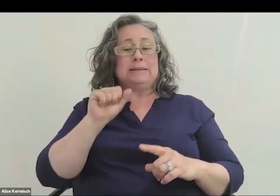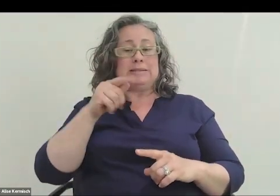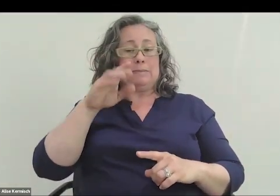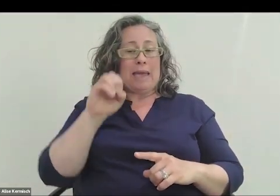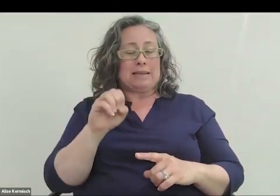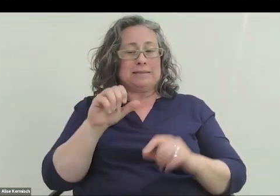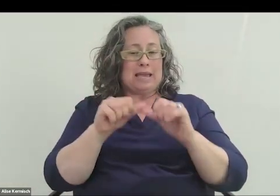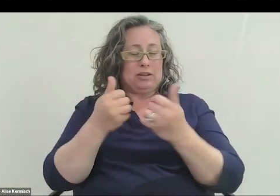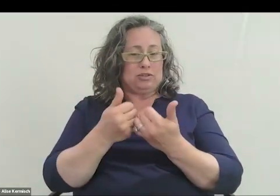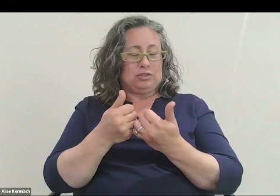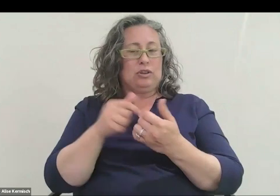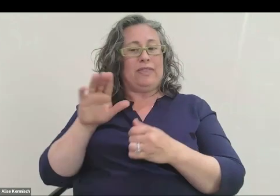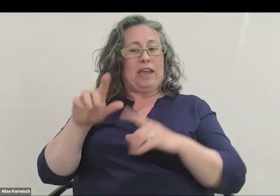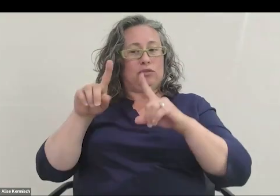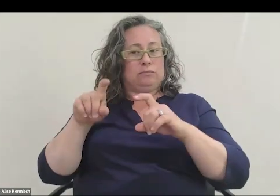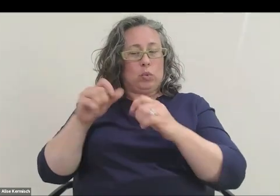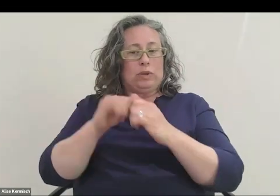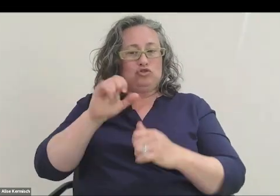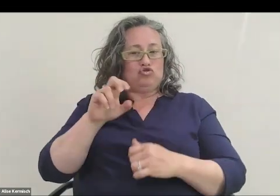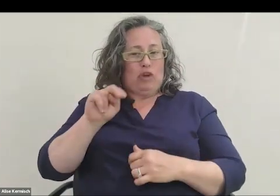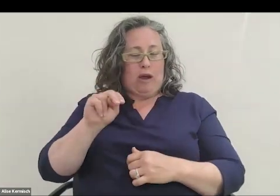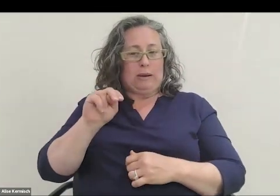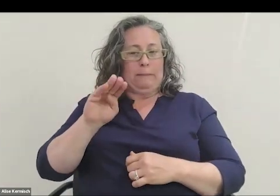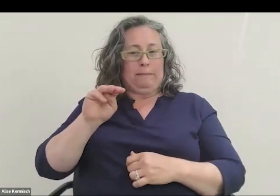with John McFall, who is a below-knee amputee.